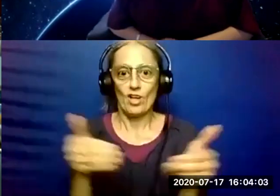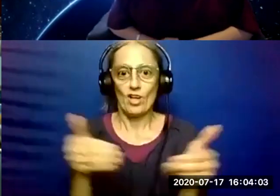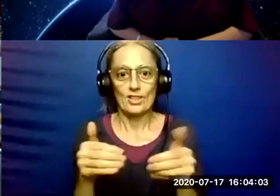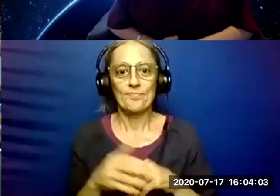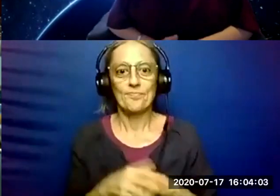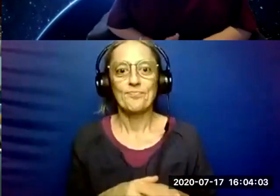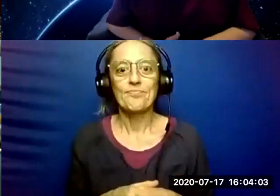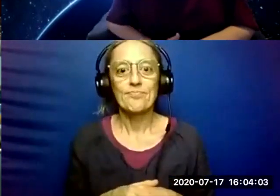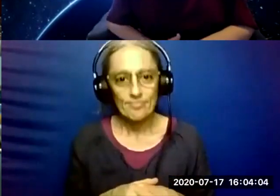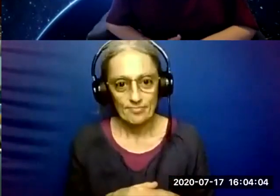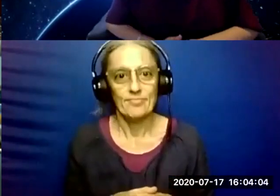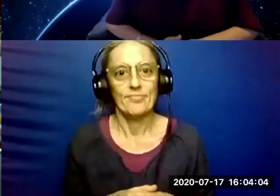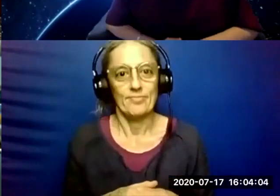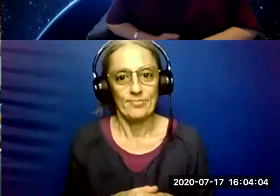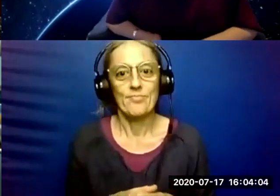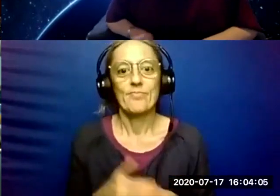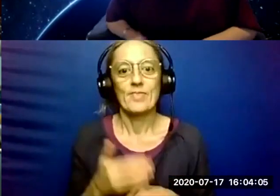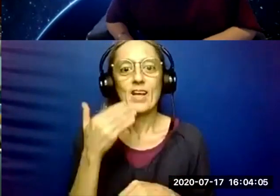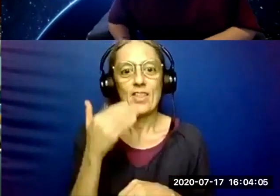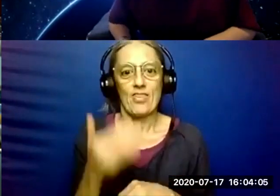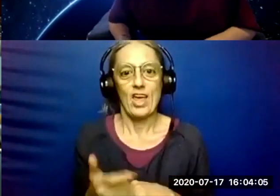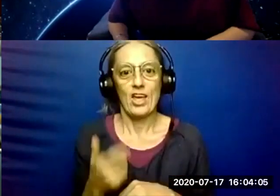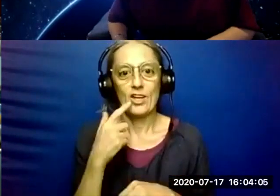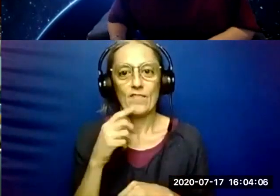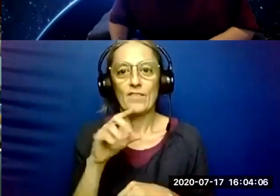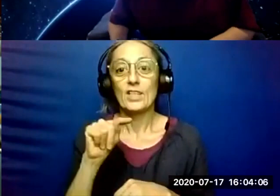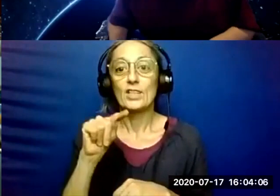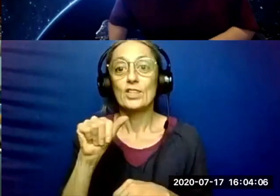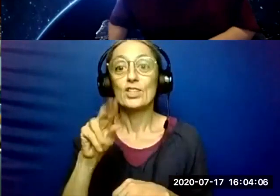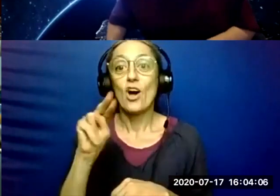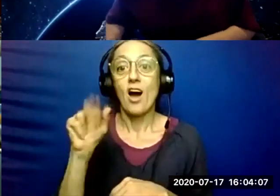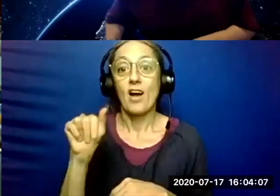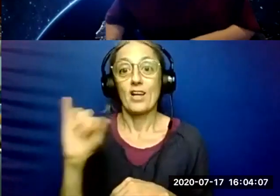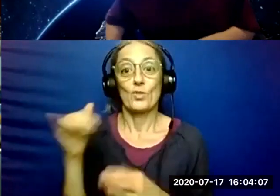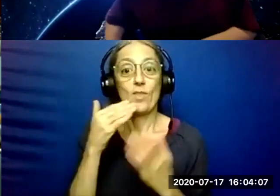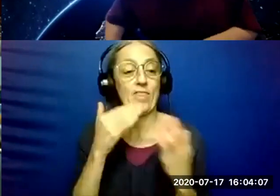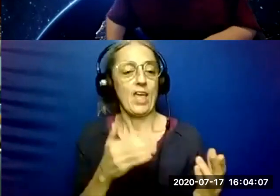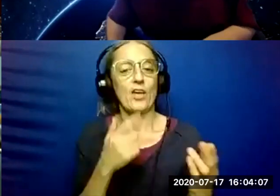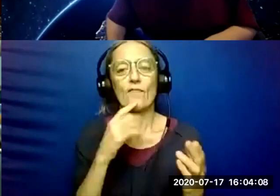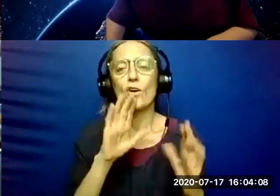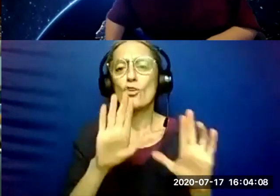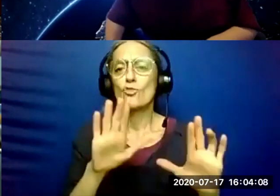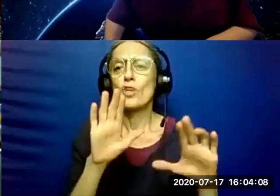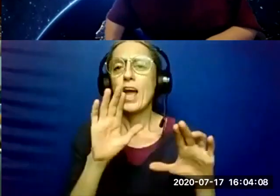that you've been doing with CommunicationFIRST. It's really an honor for me both to be on the Board